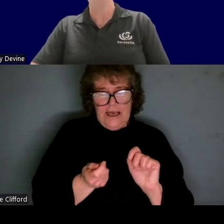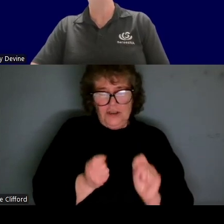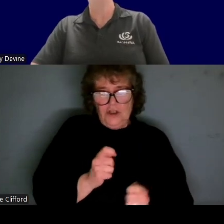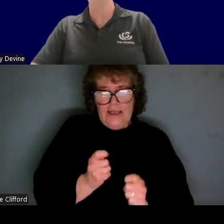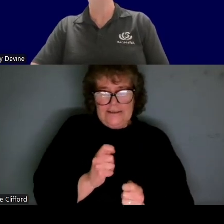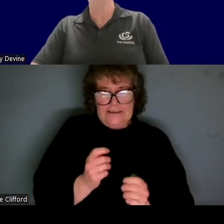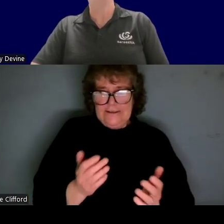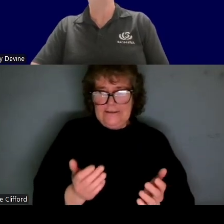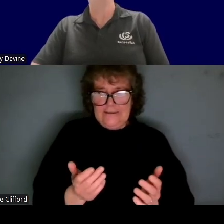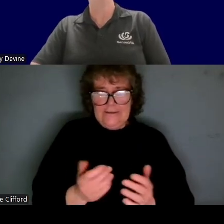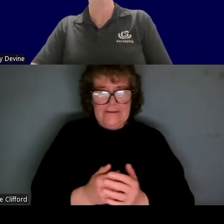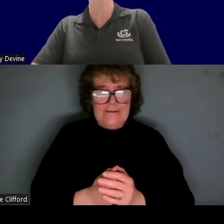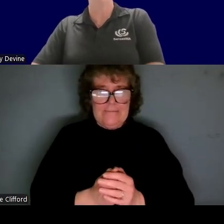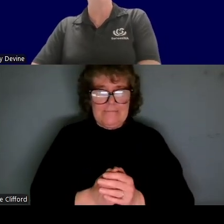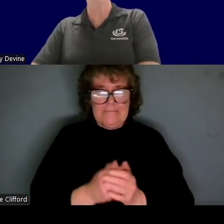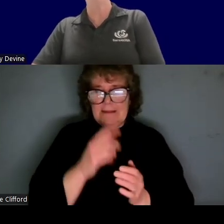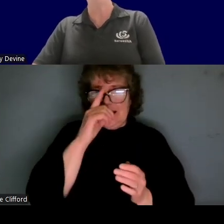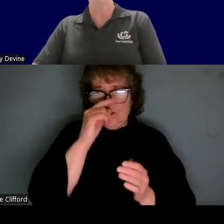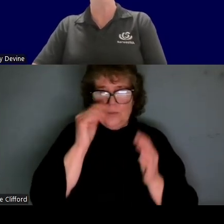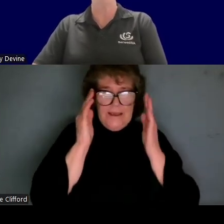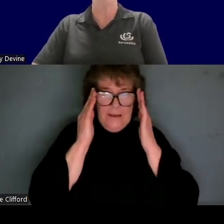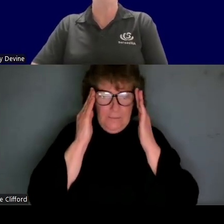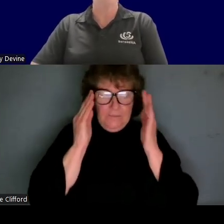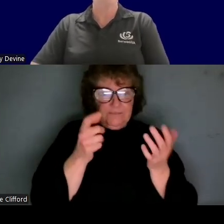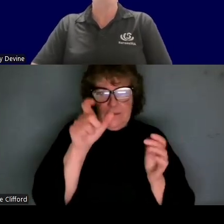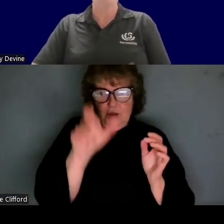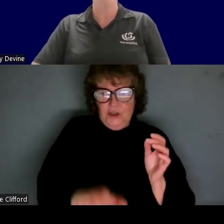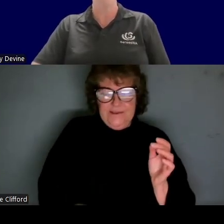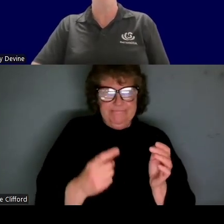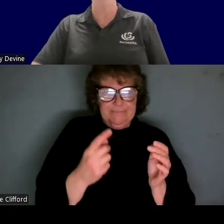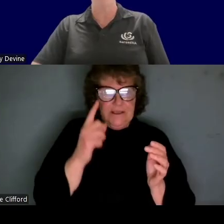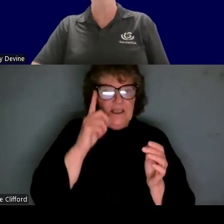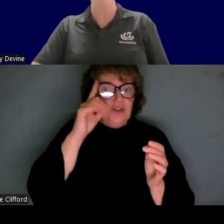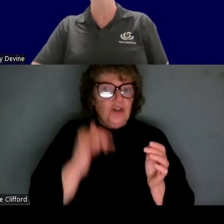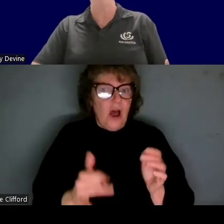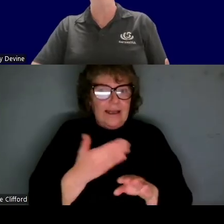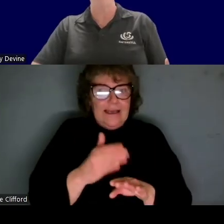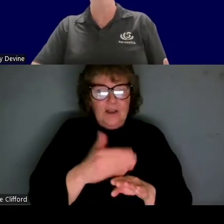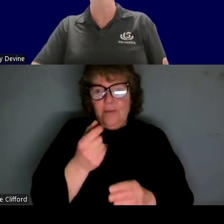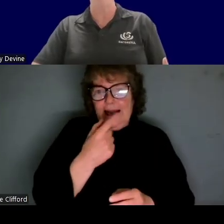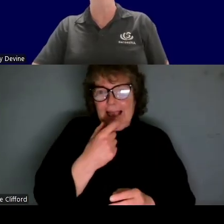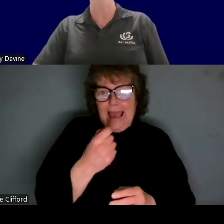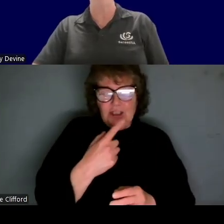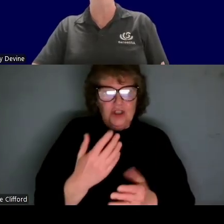where somebody might be trialling a new medication which causes a bit of drowsiness, maybe impacts